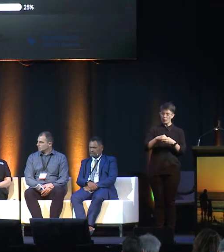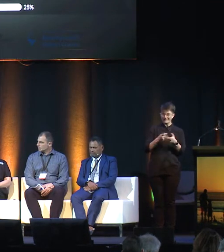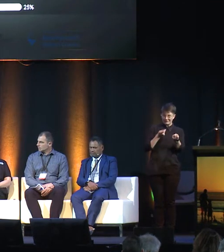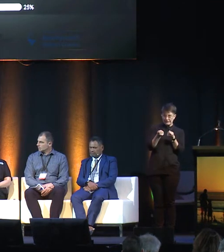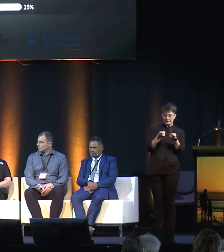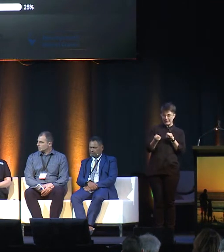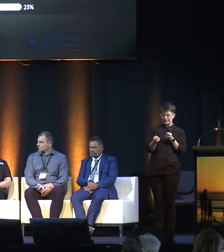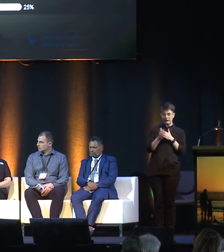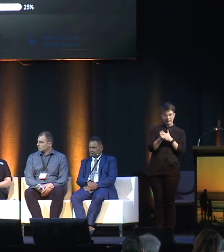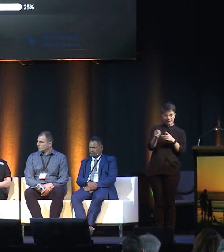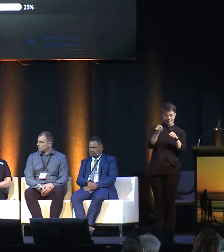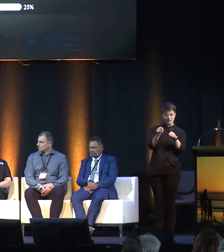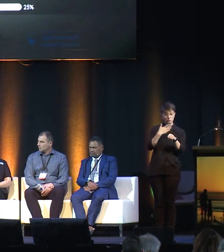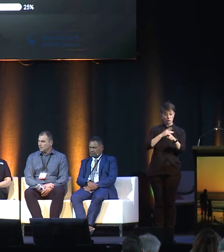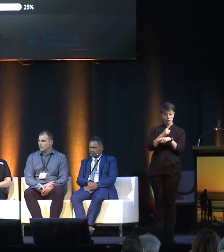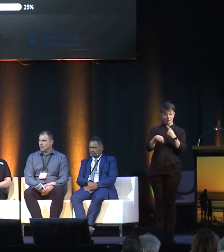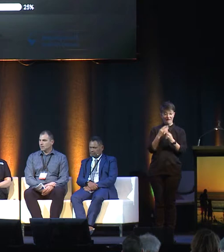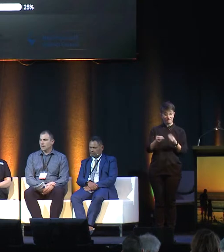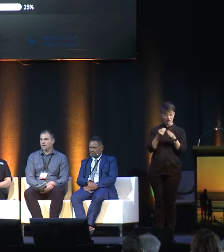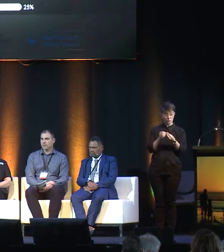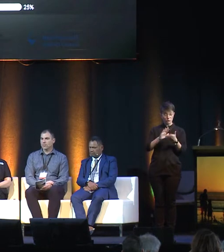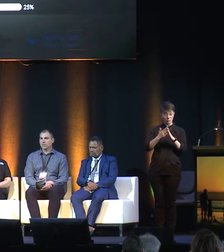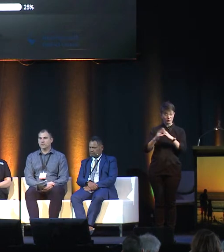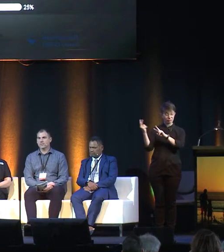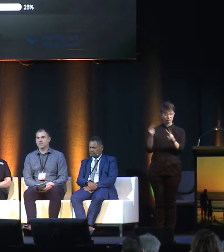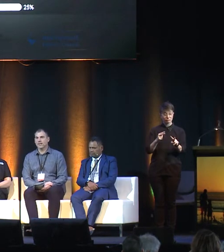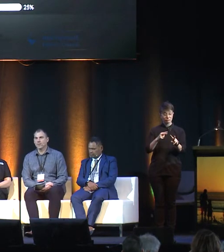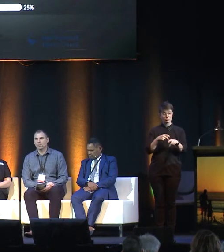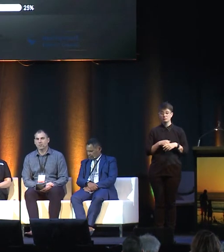in the community aspect of the roadmap? Glen: I think as a process people were quite